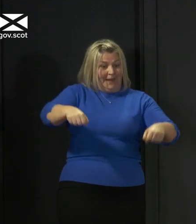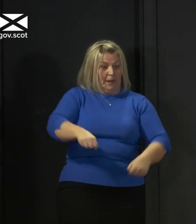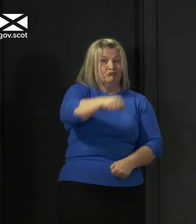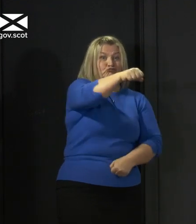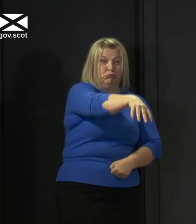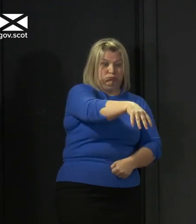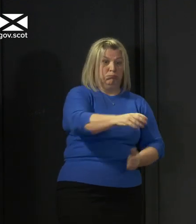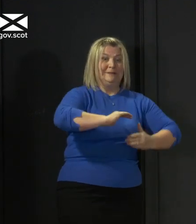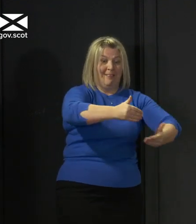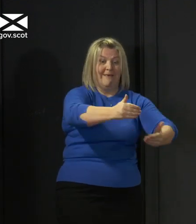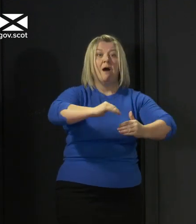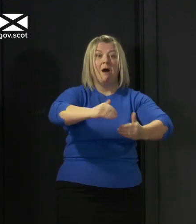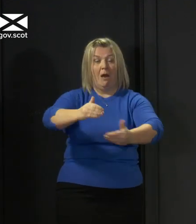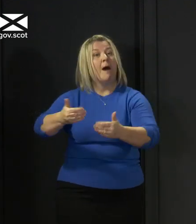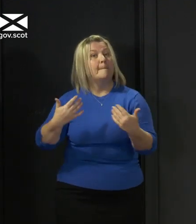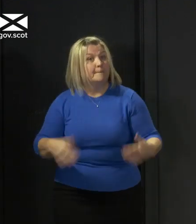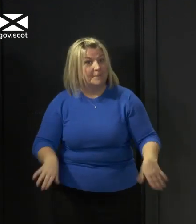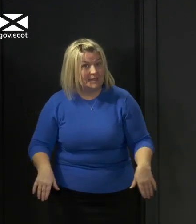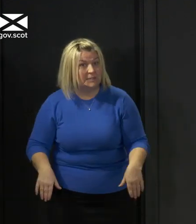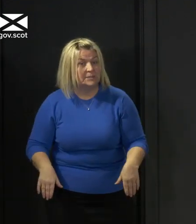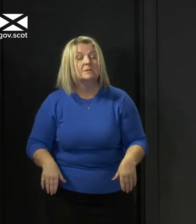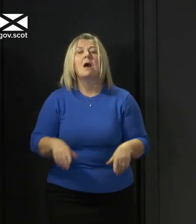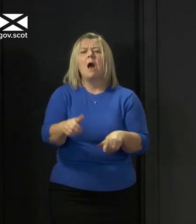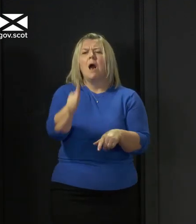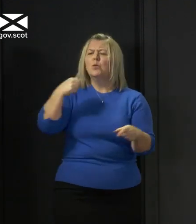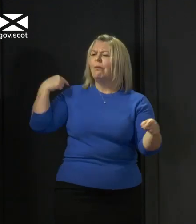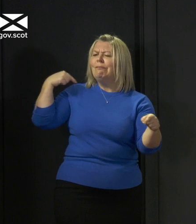signed up in the last week while they may not yet have had the first delivery